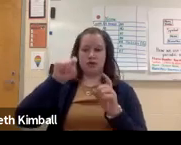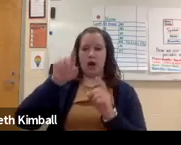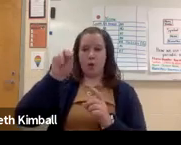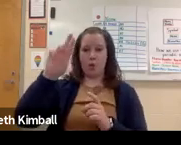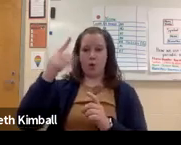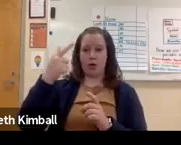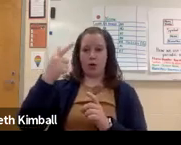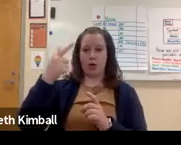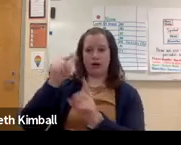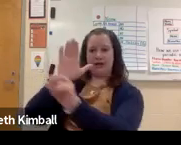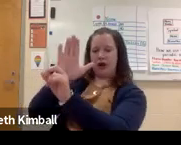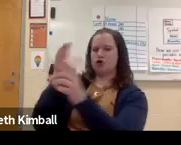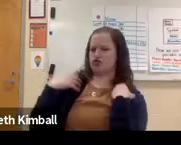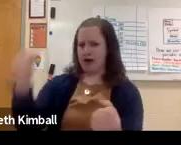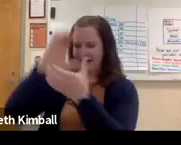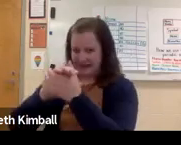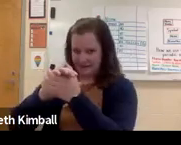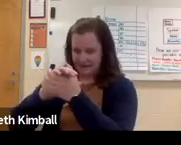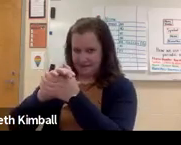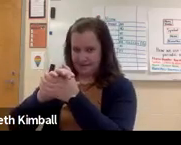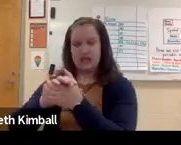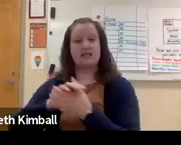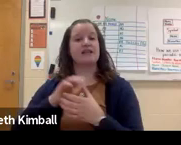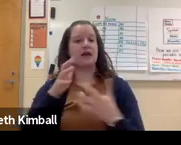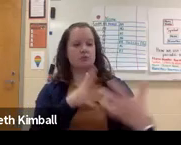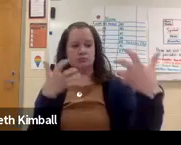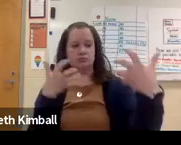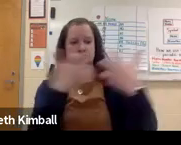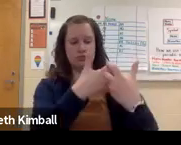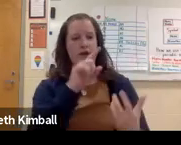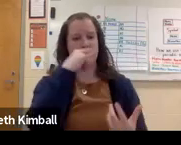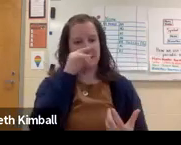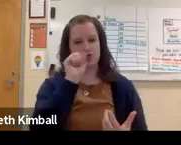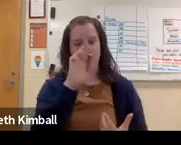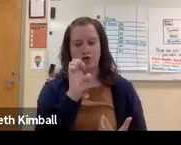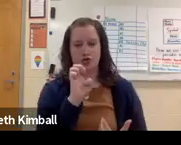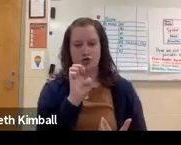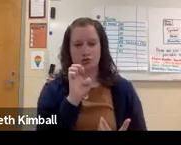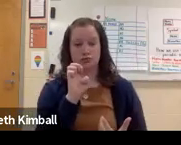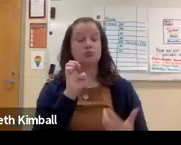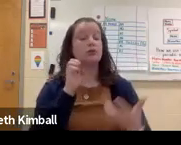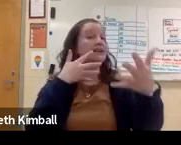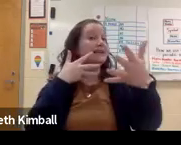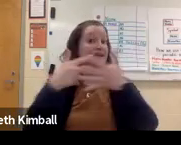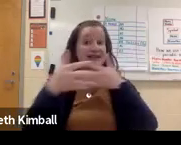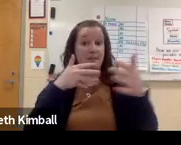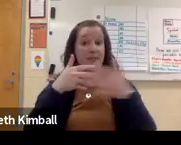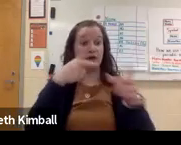is that Code.org very strongly believes in meeting kids